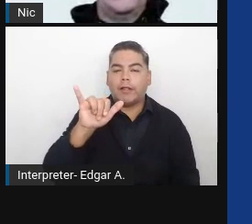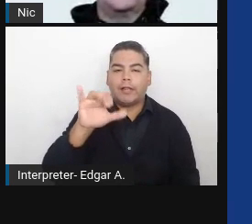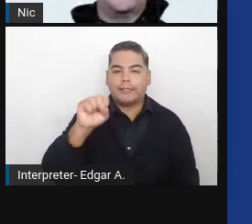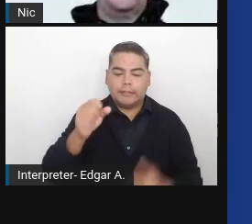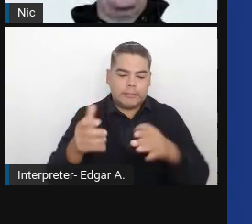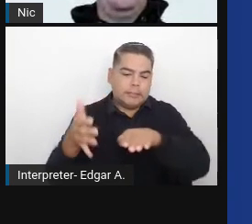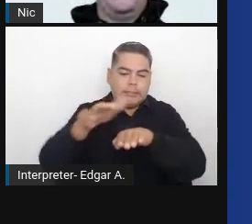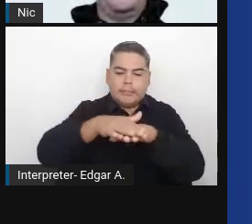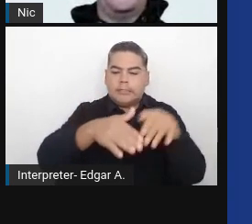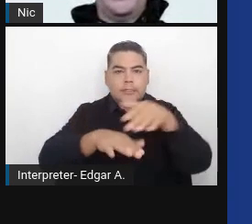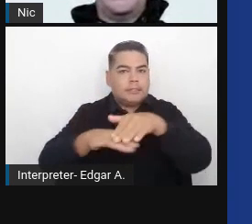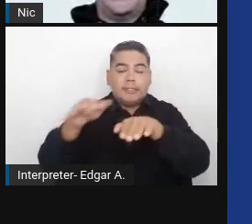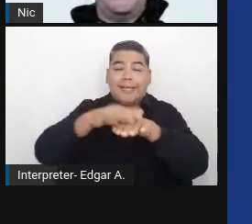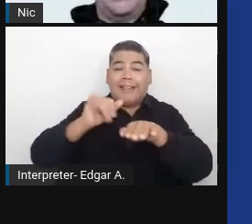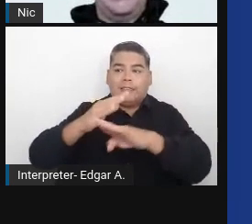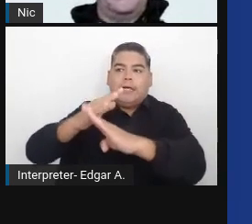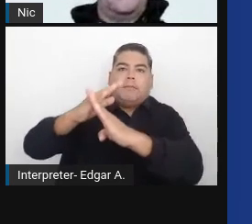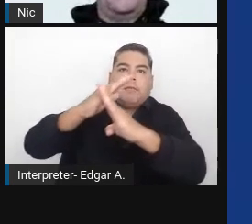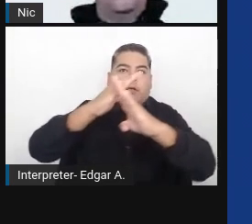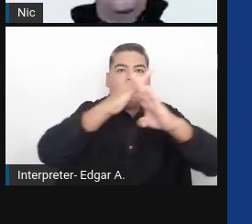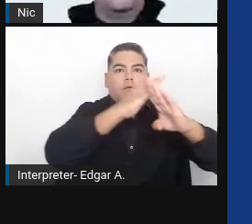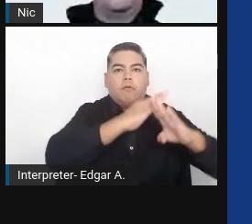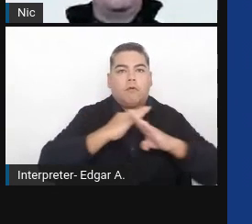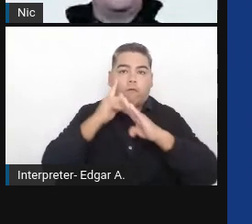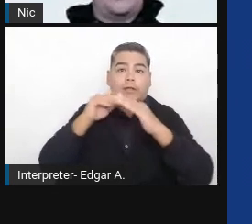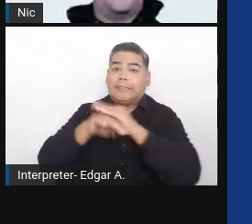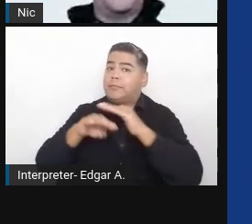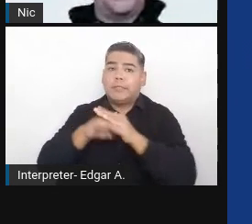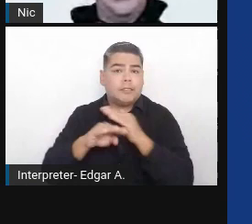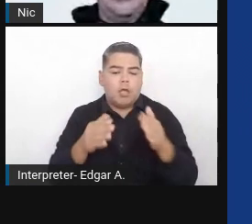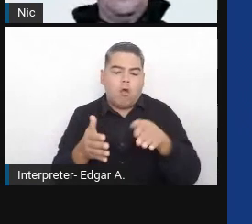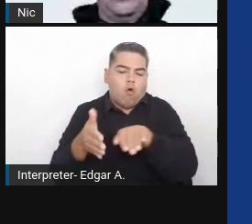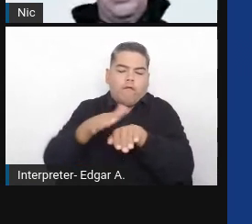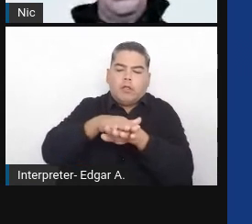are a barrier to accessibility, overlay providers are evil.